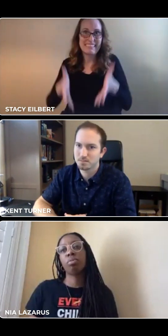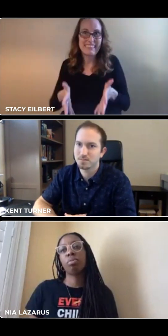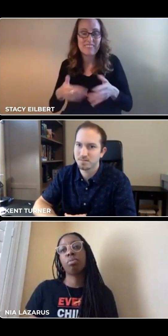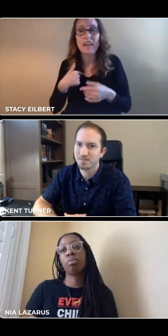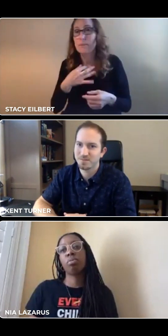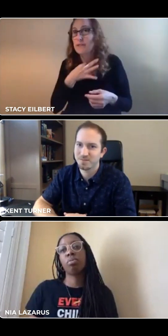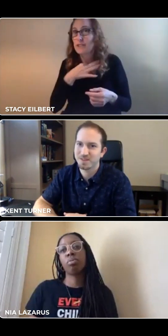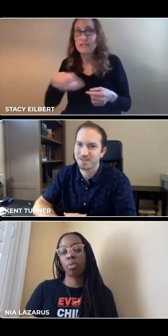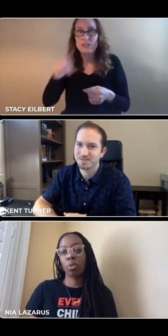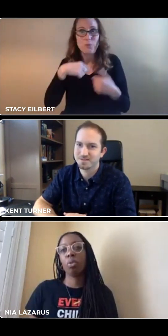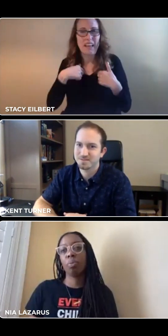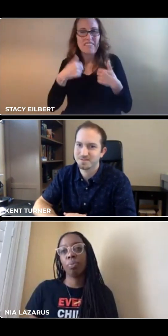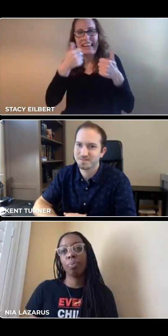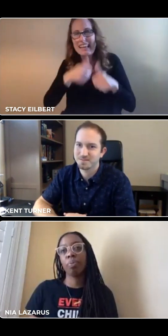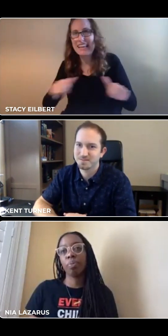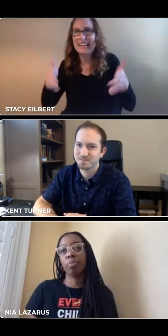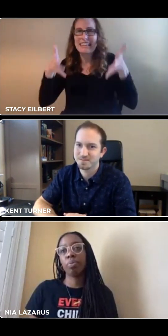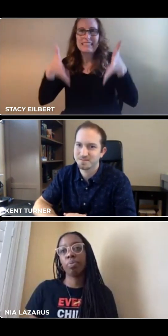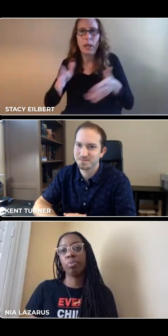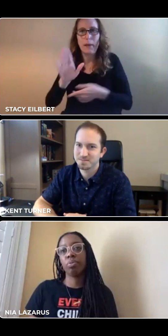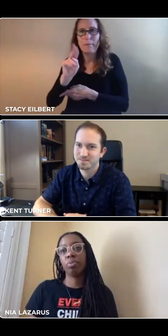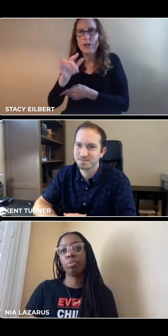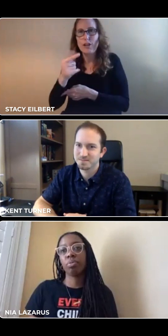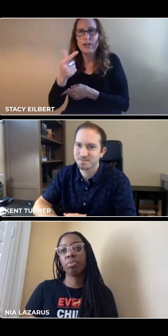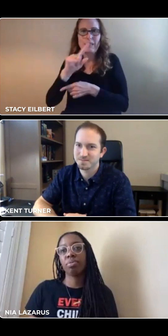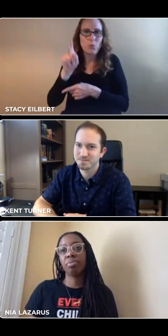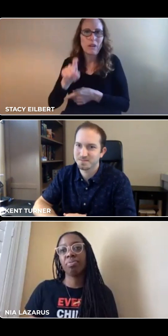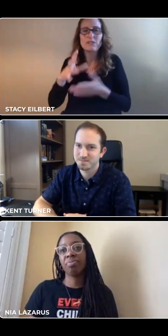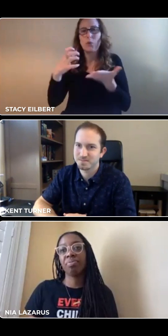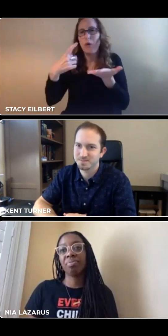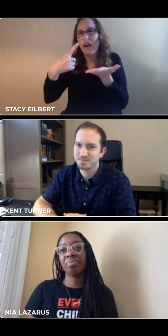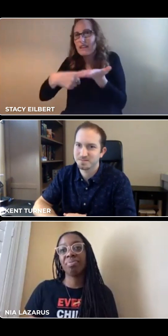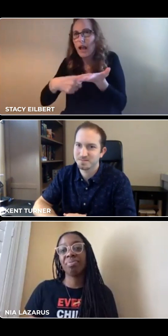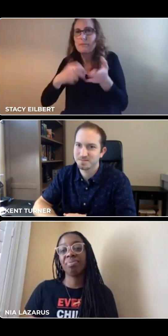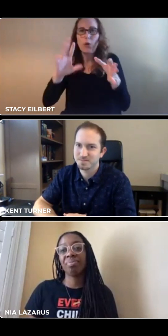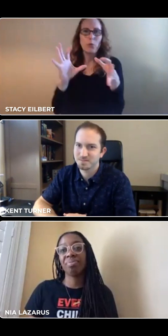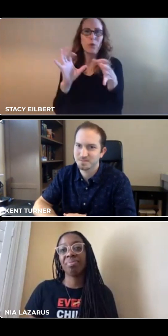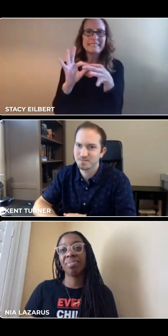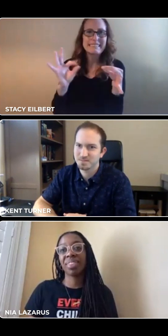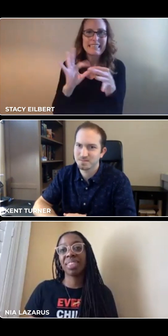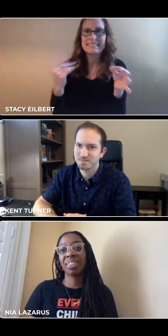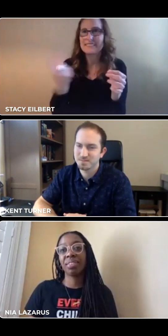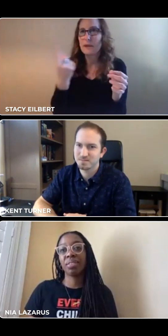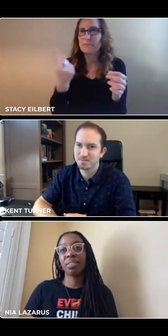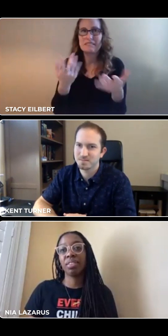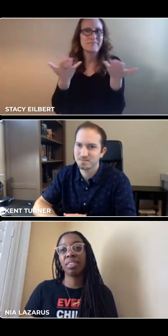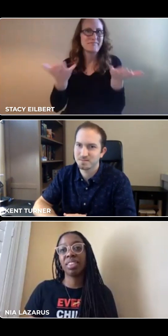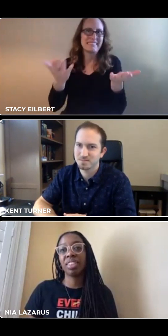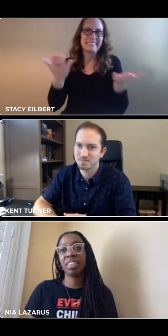We now have less than 5 minutes left. So, I want to ask if anyone has any burning questions.